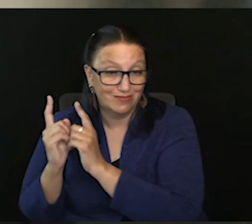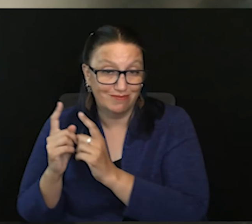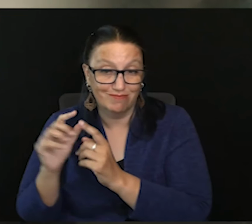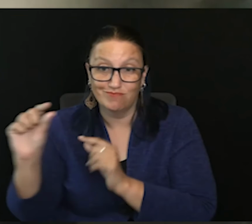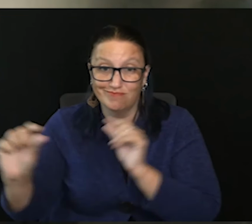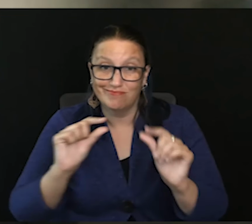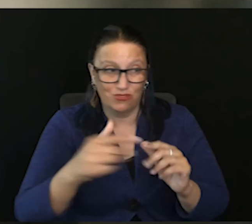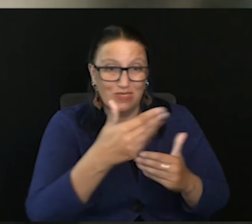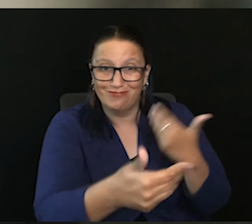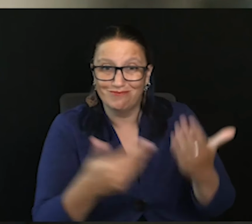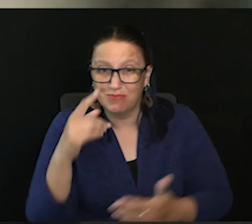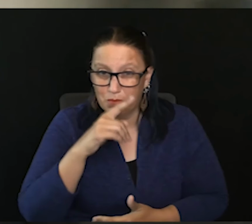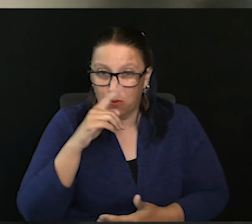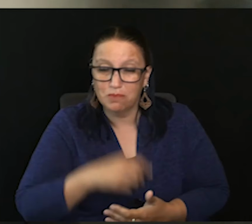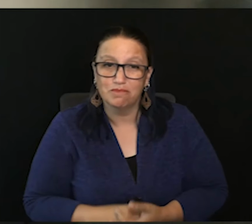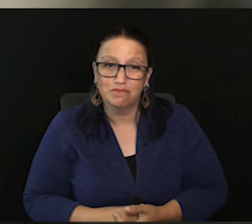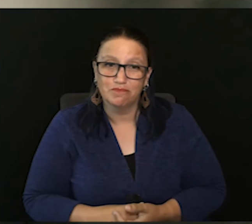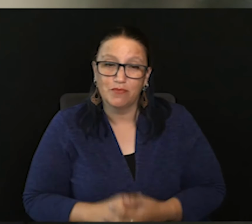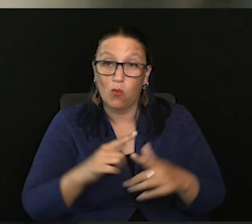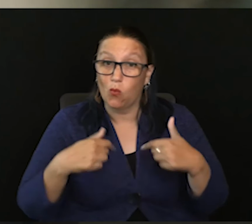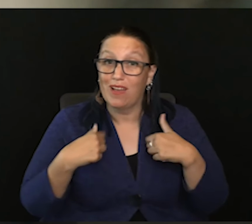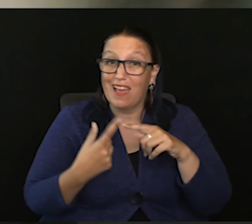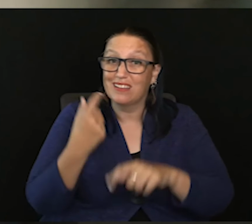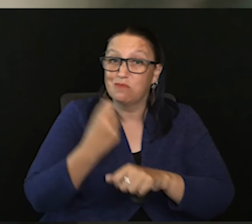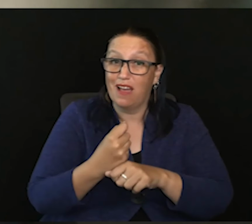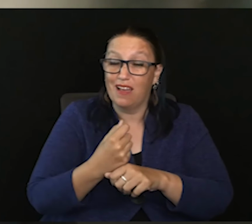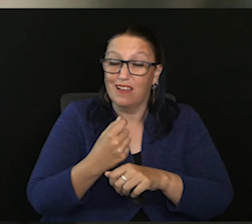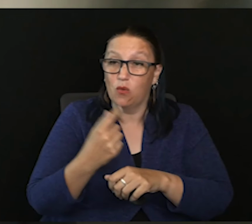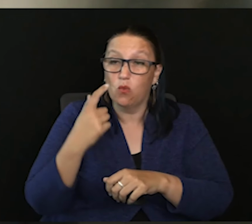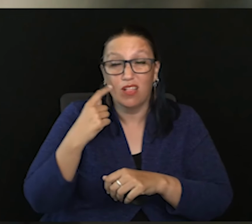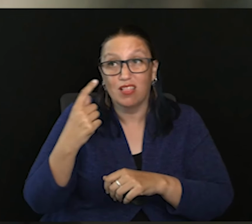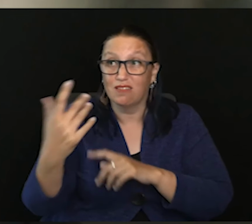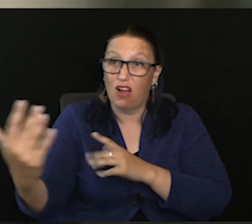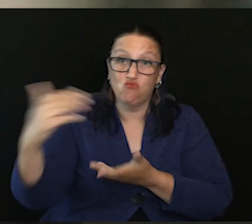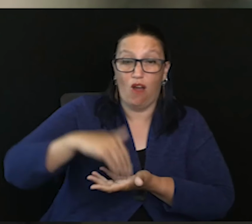to arrive within the coming weeks and they will be made available through prescription